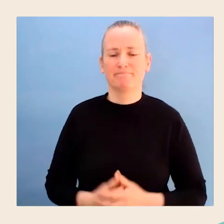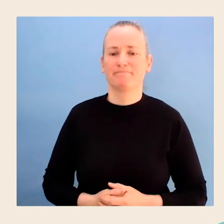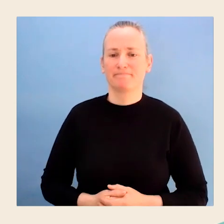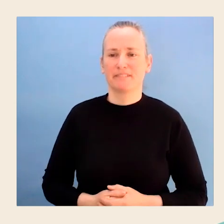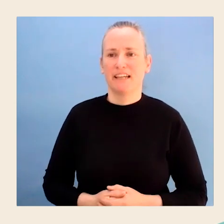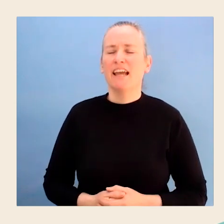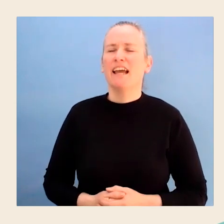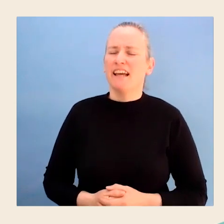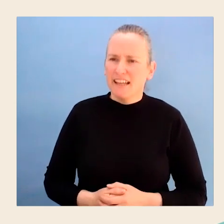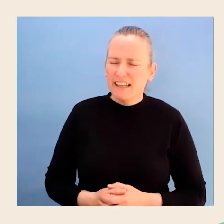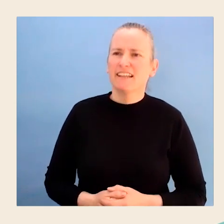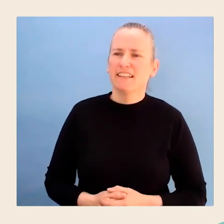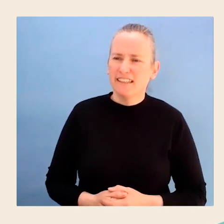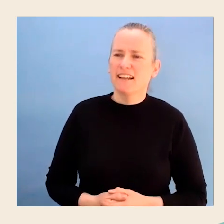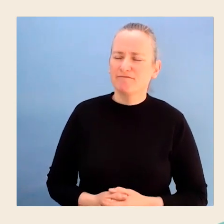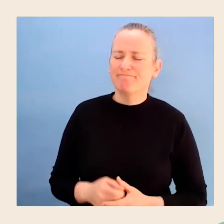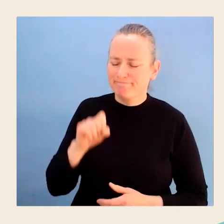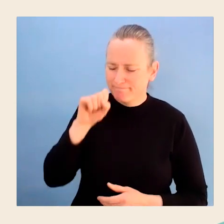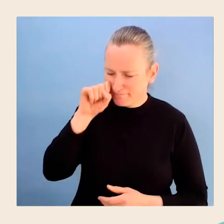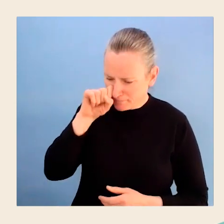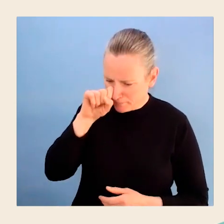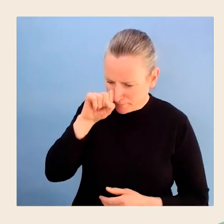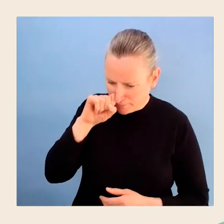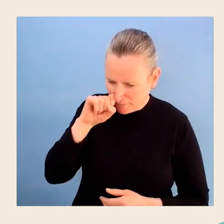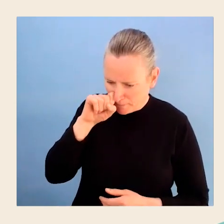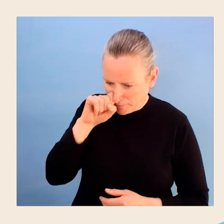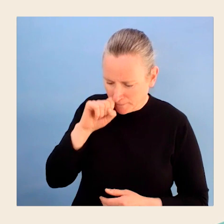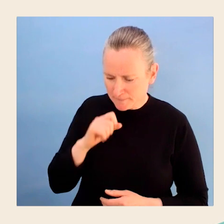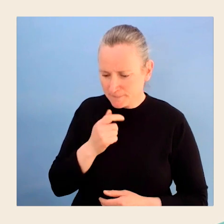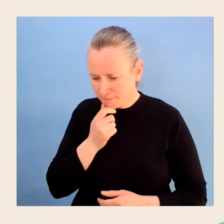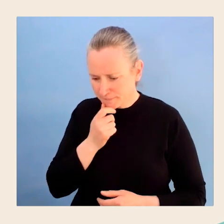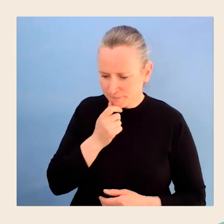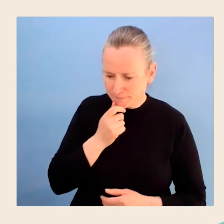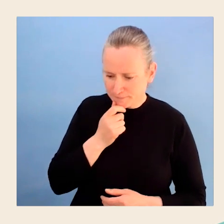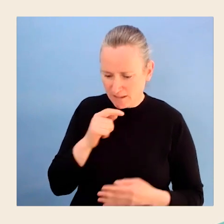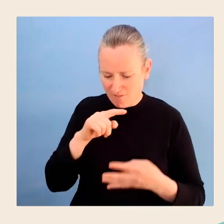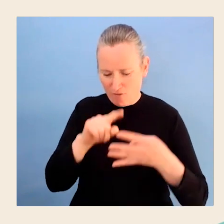Yeah, I think the association of the words